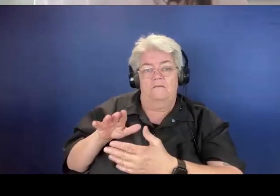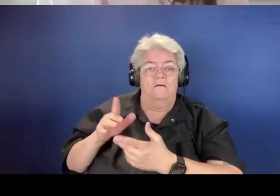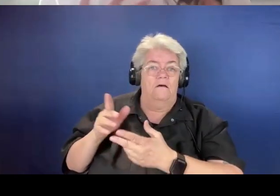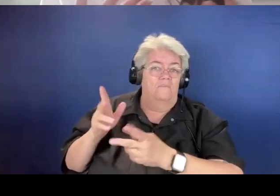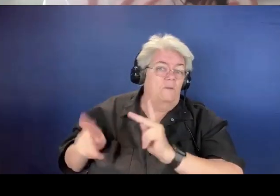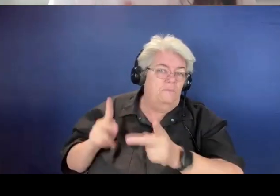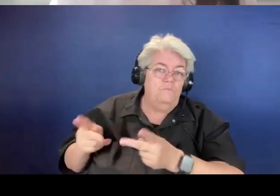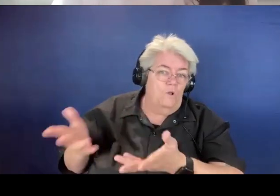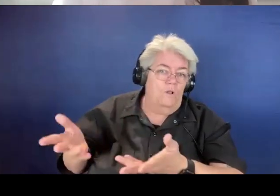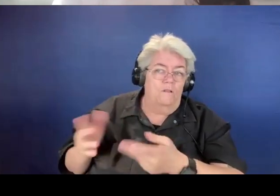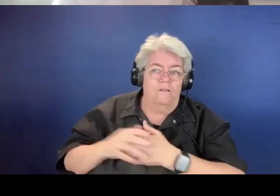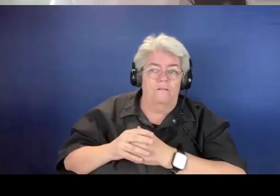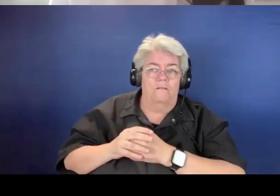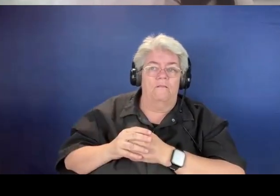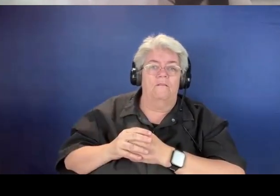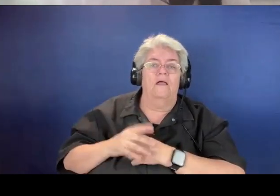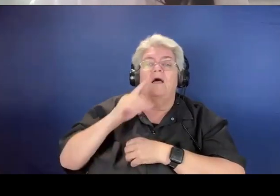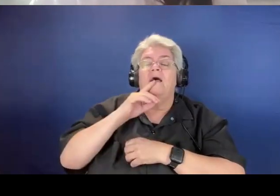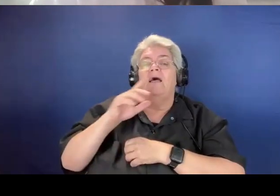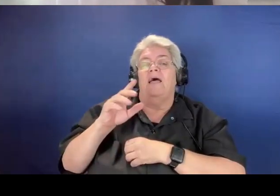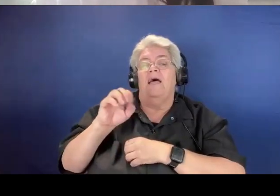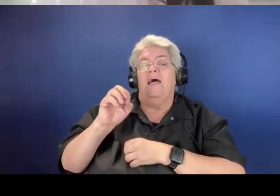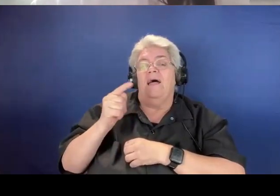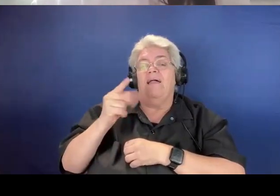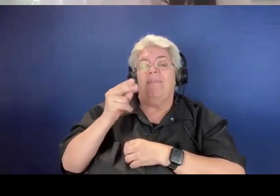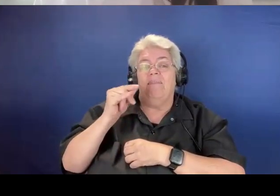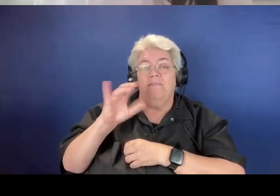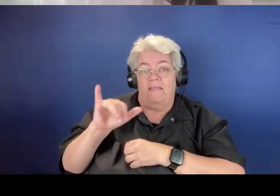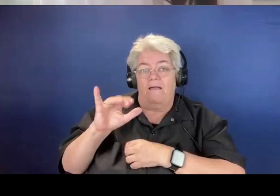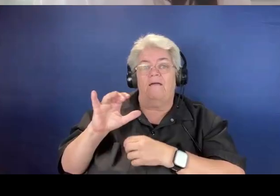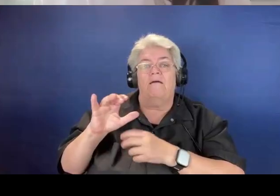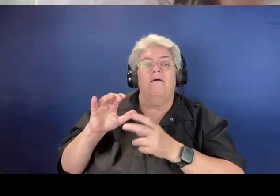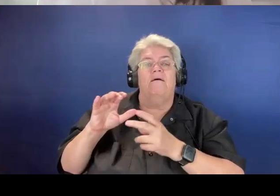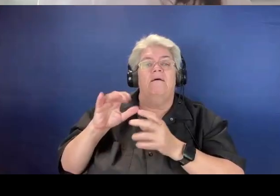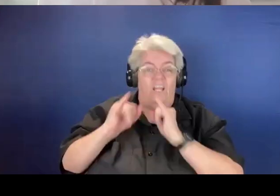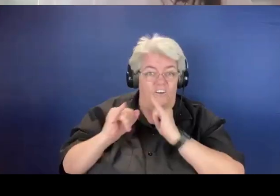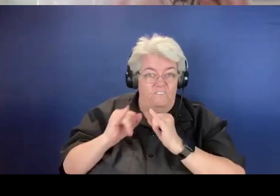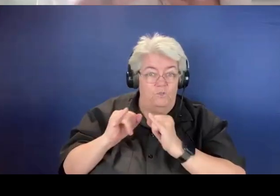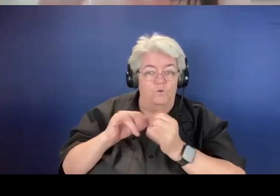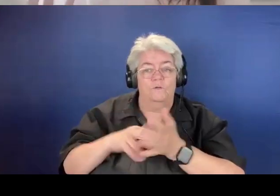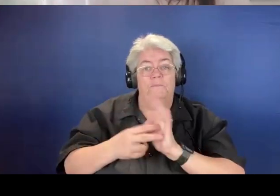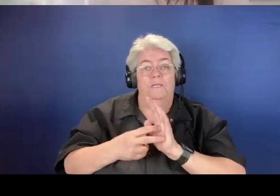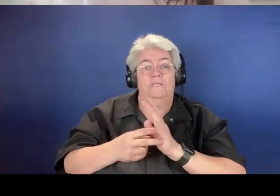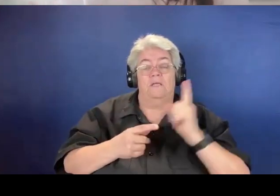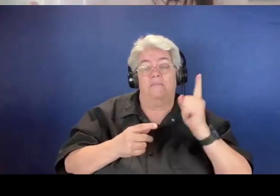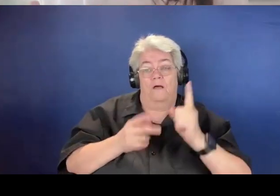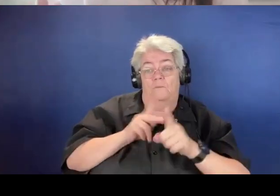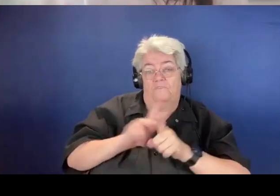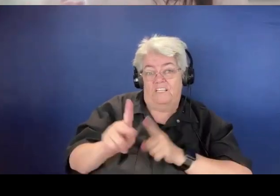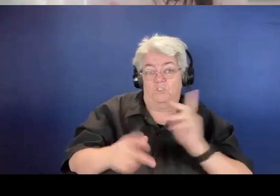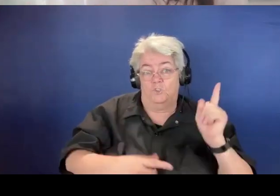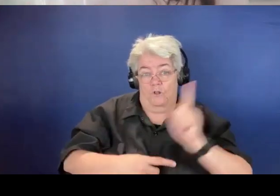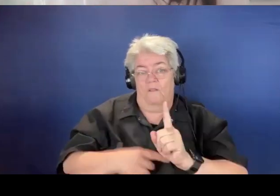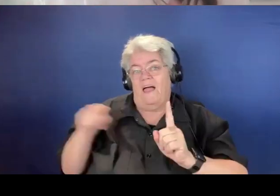An ethnographic interview is a collaborative effort between the provider and the person being interviewed.